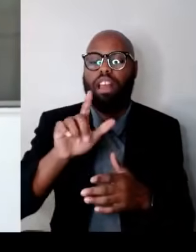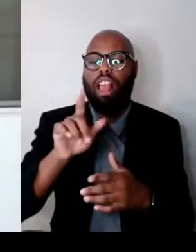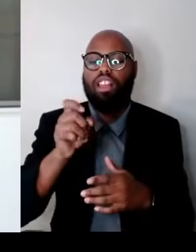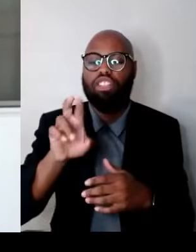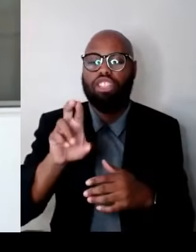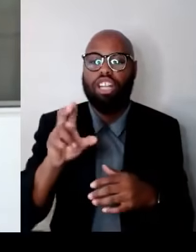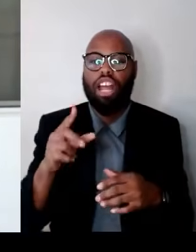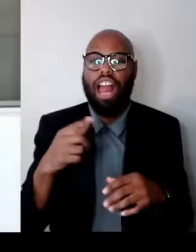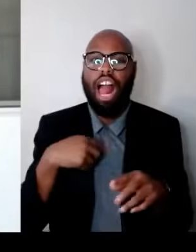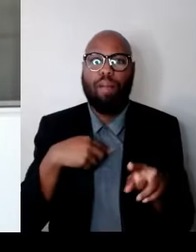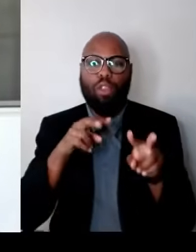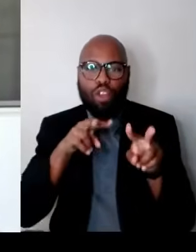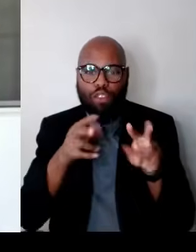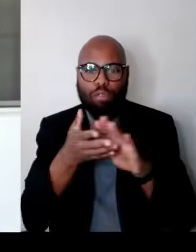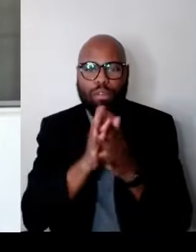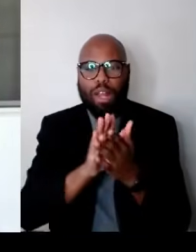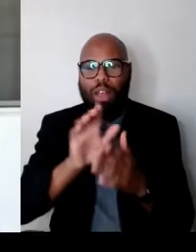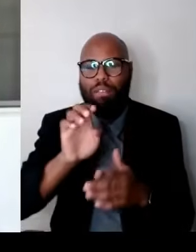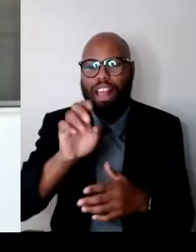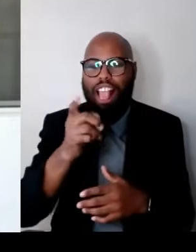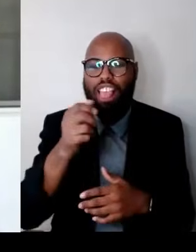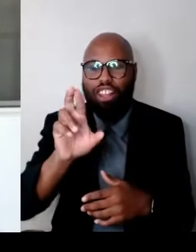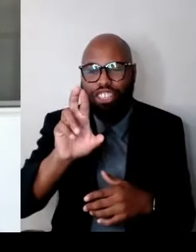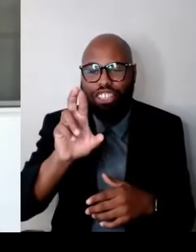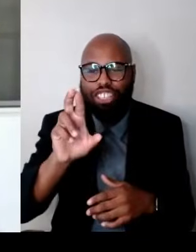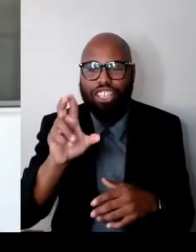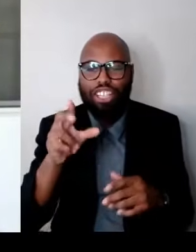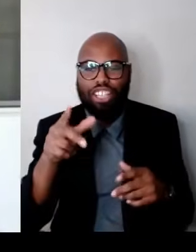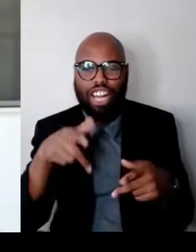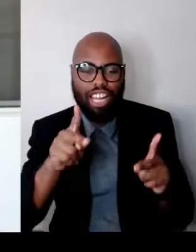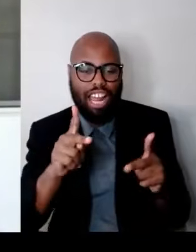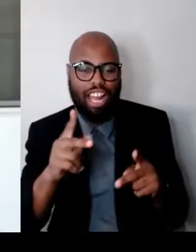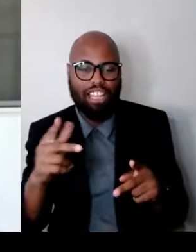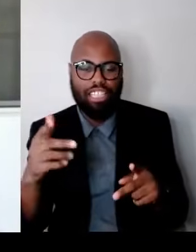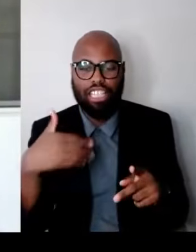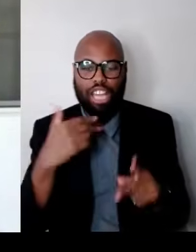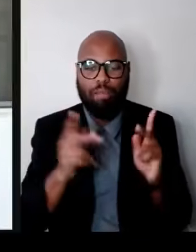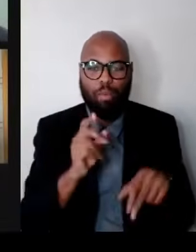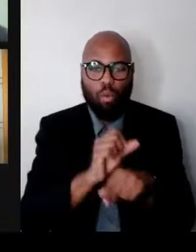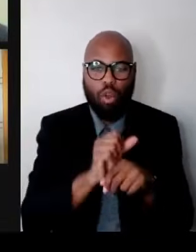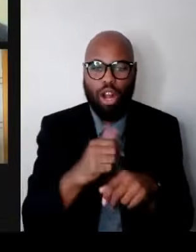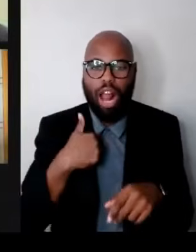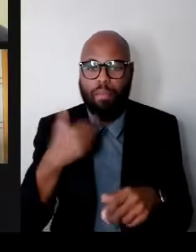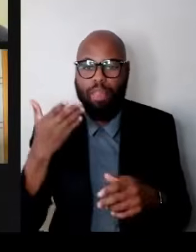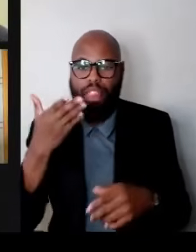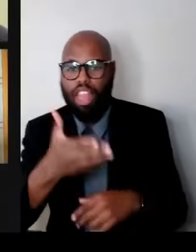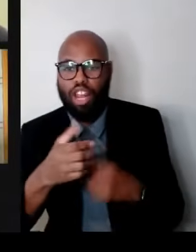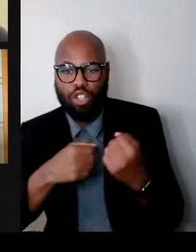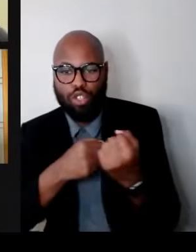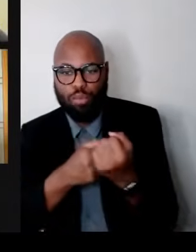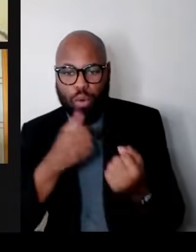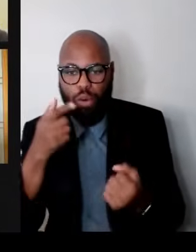and just let the young people work, and I just be there to support them in whatever way that they need to.